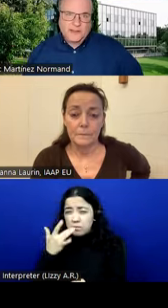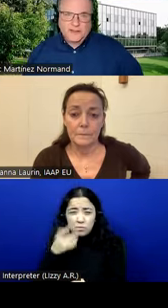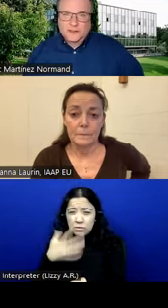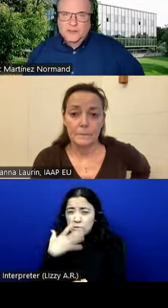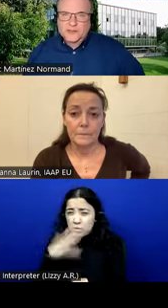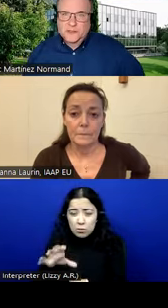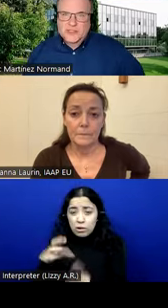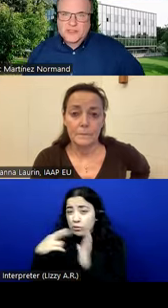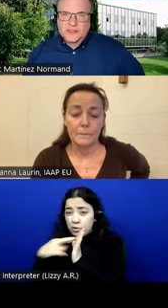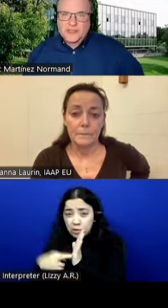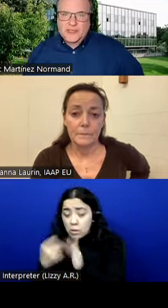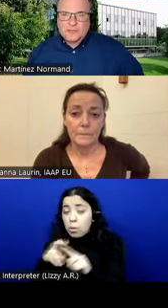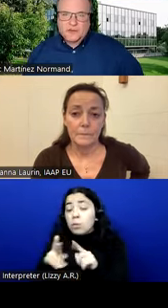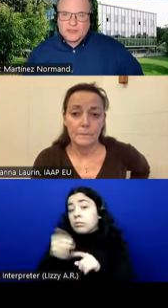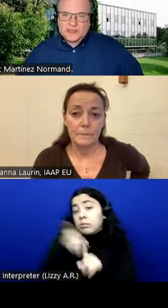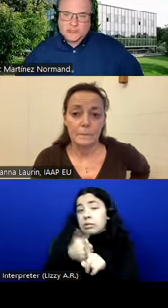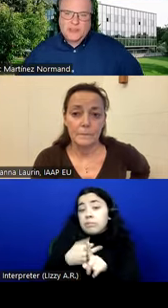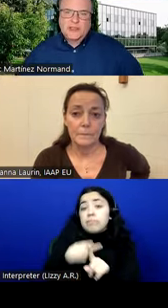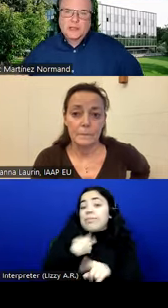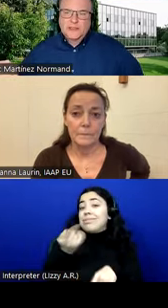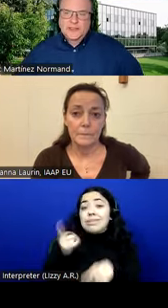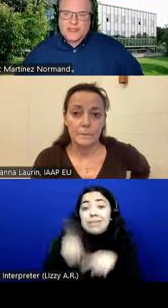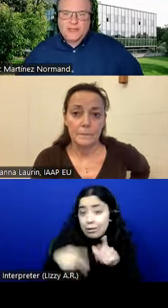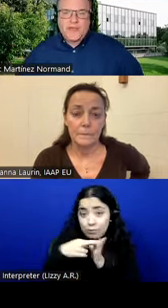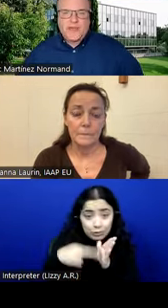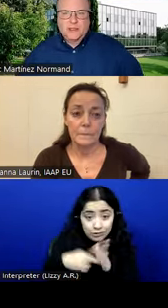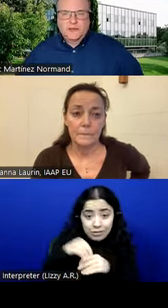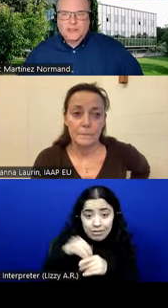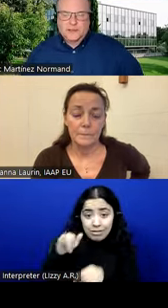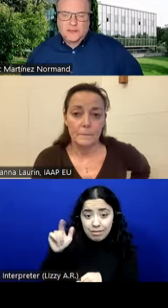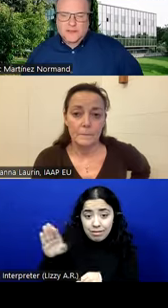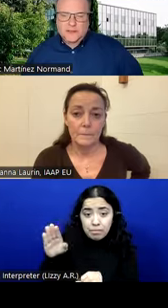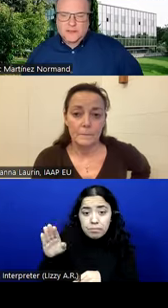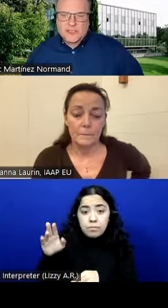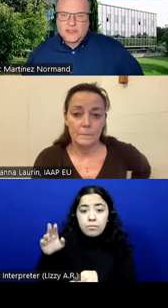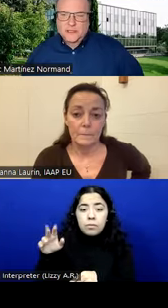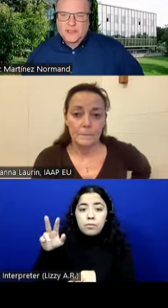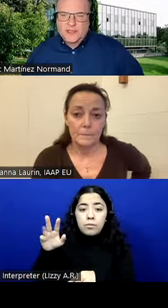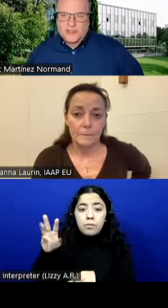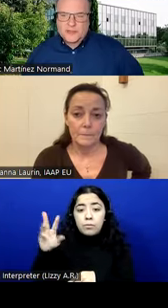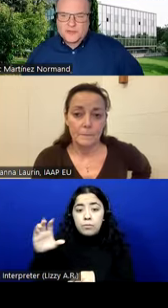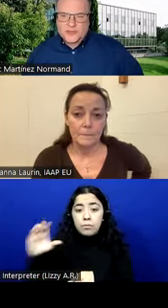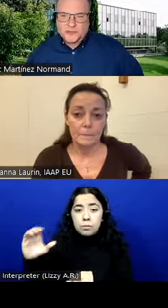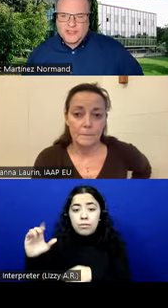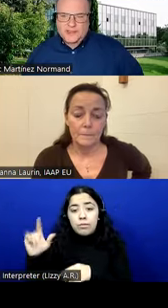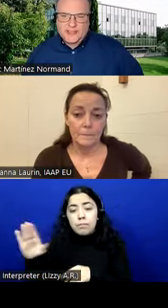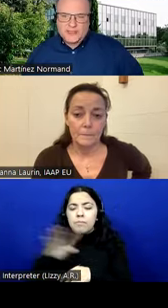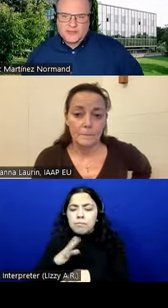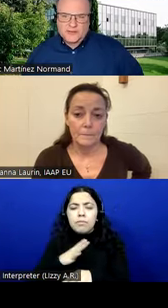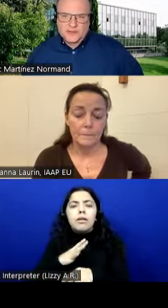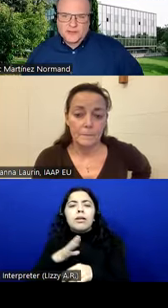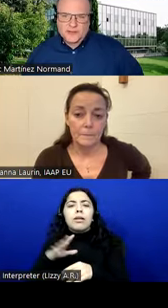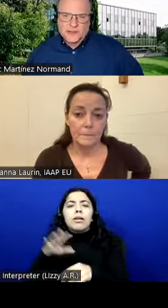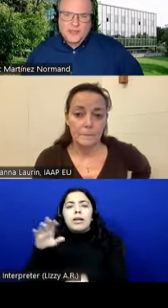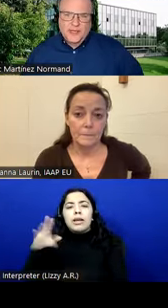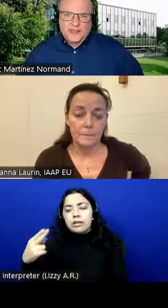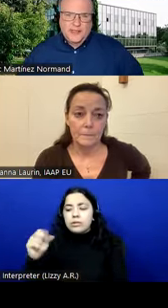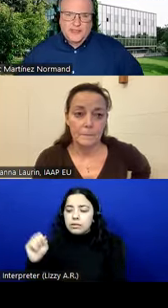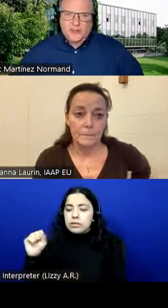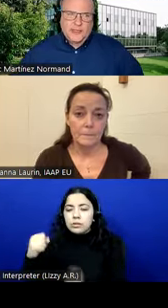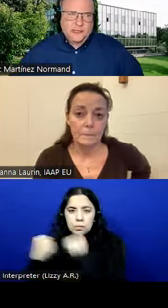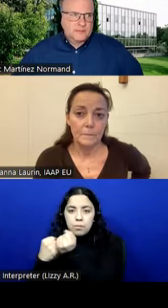can't for git lab, you can still send an email to that address HF support@support@ETSI.org and that